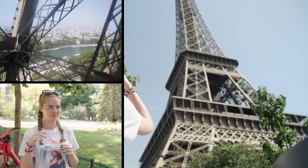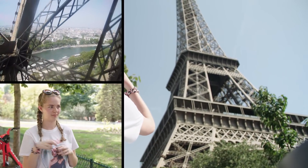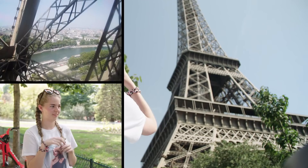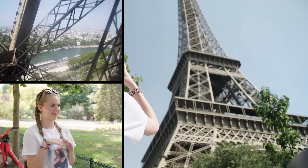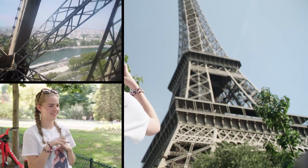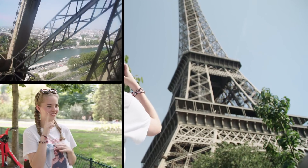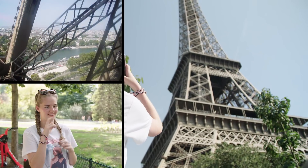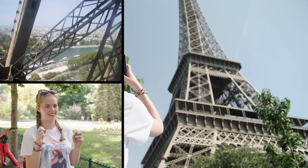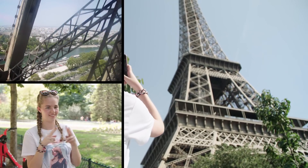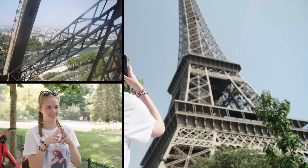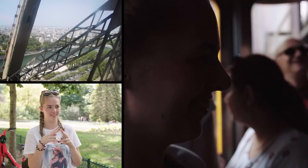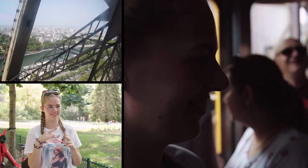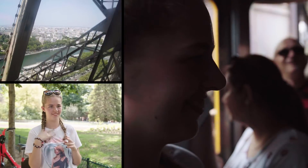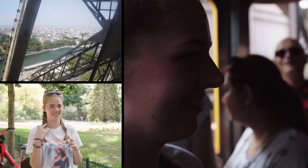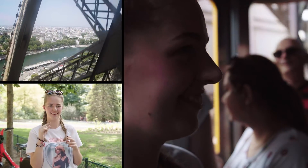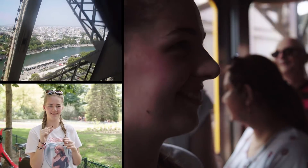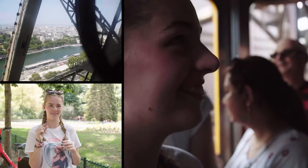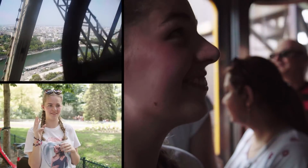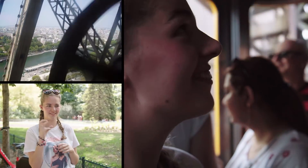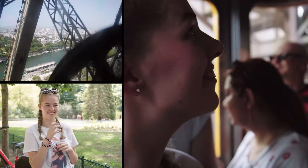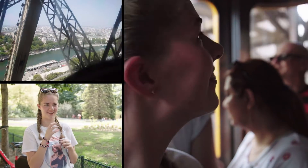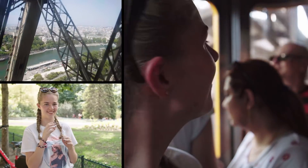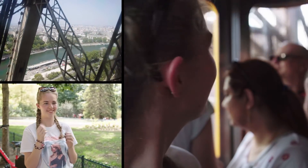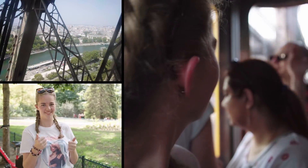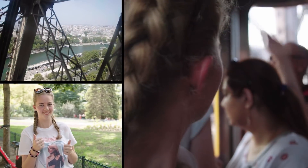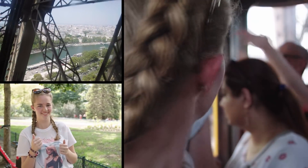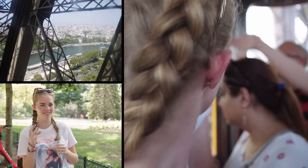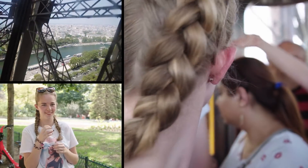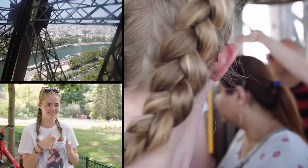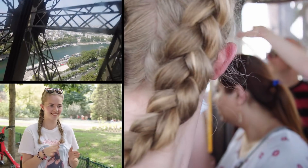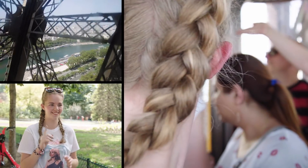Coming here and seeing the Eiffel Tower feels weird. Like, in a good way, though,